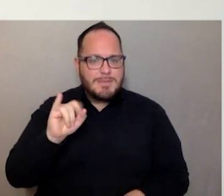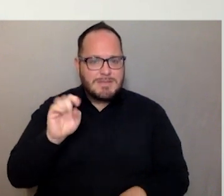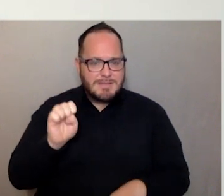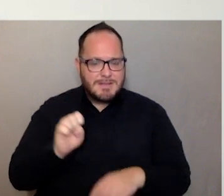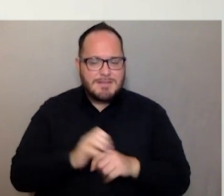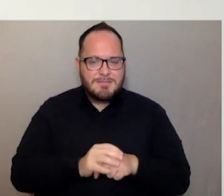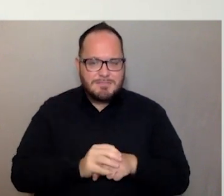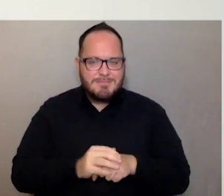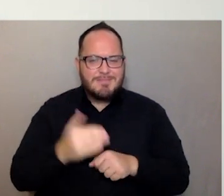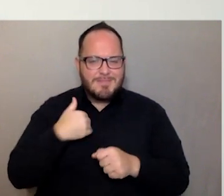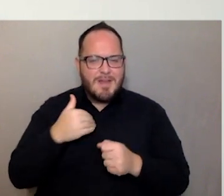WEBSITE FOR THE FUND. AND THERE'S AN OPTION TO DONATE